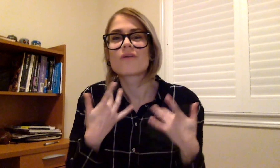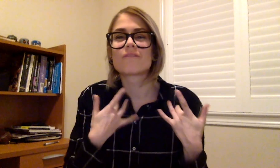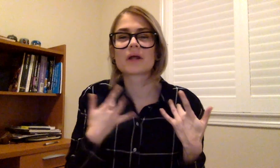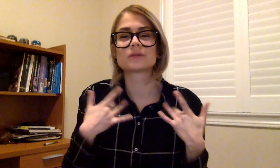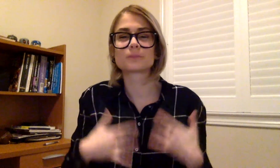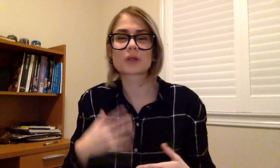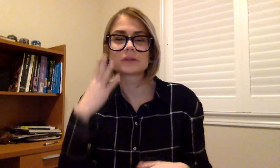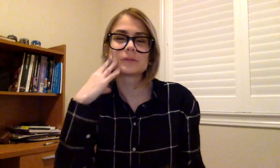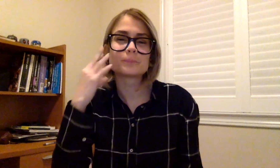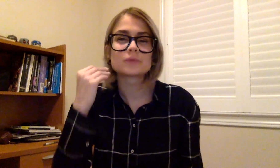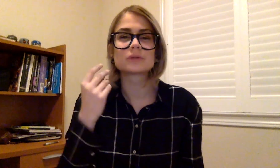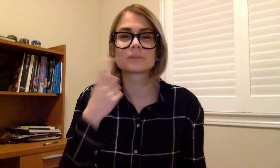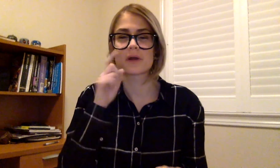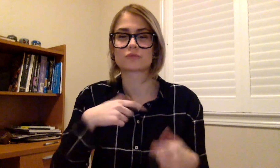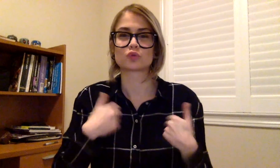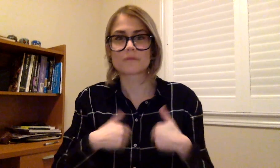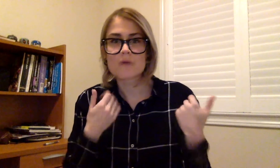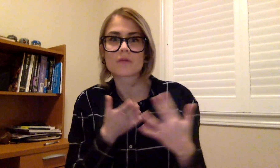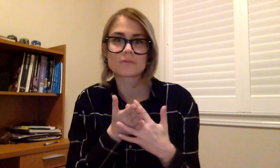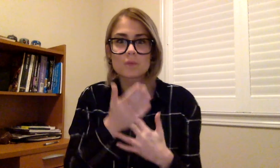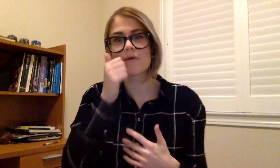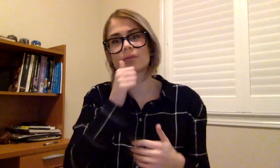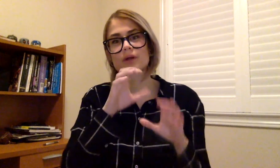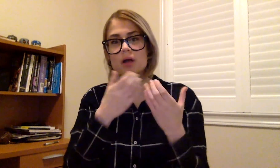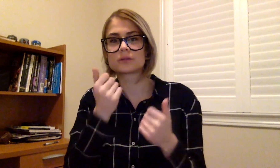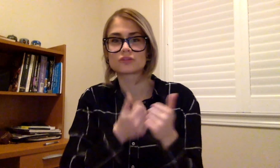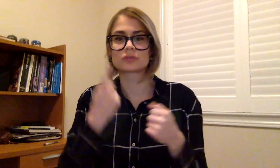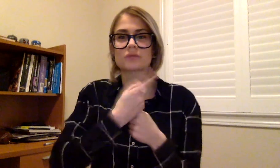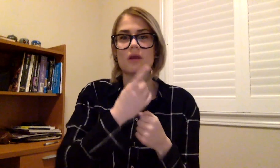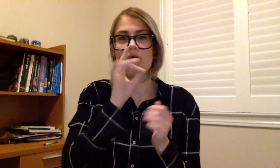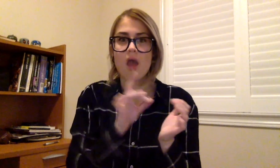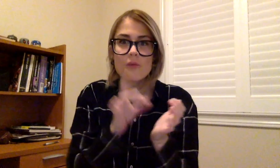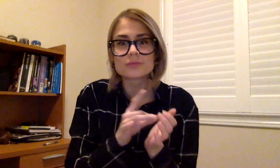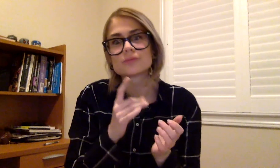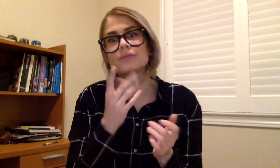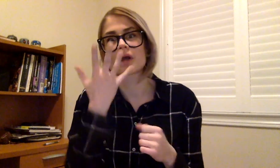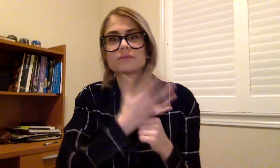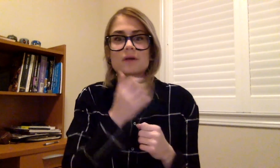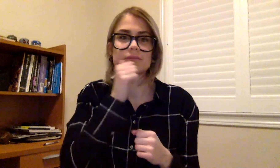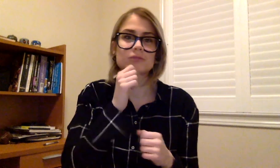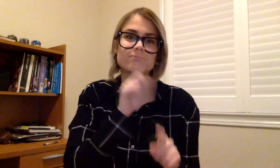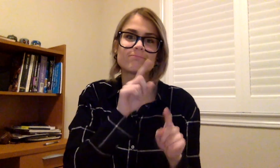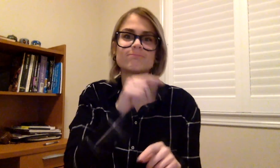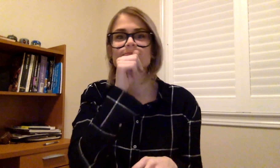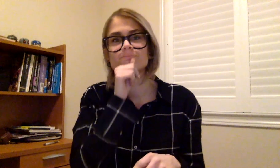It was kinda depressing because I had to survive through each classes being alone for 8 hours per 5 days.